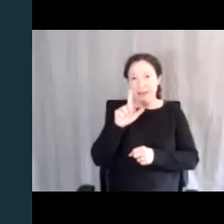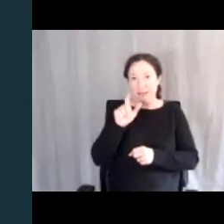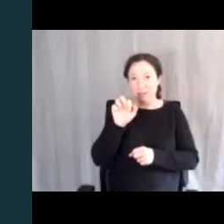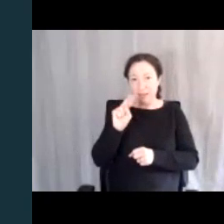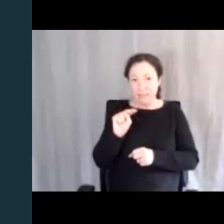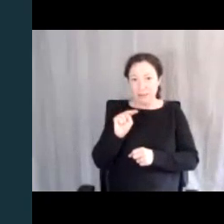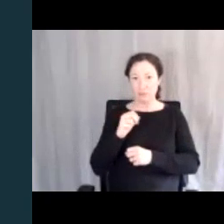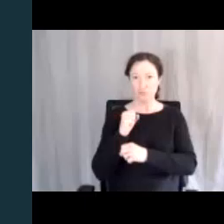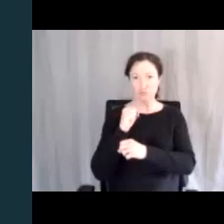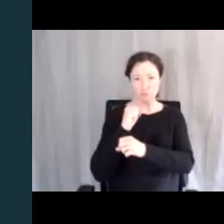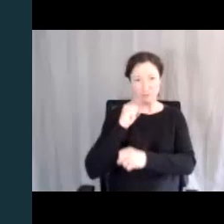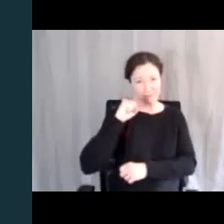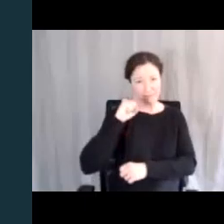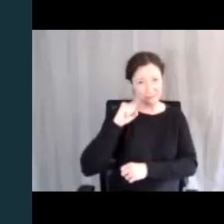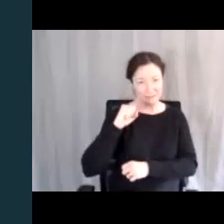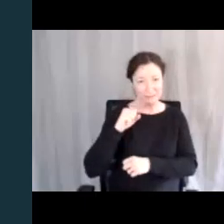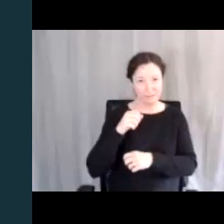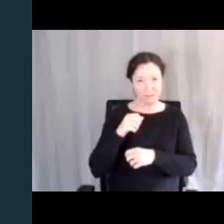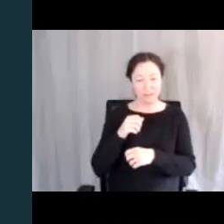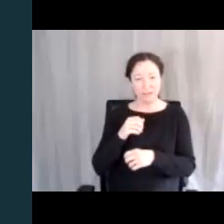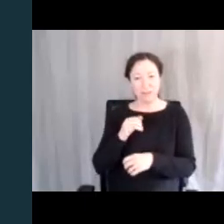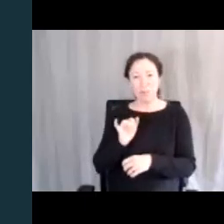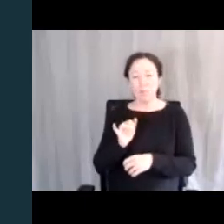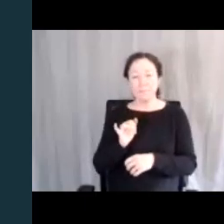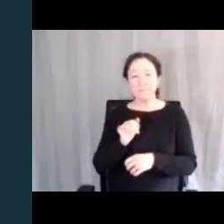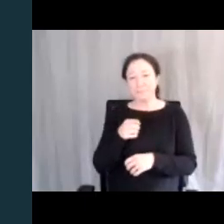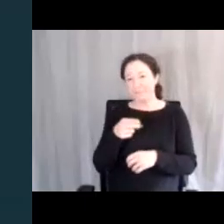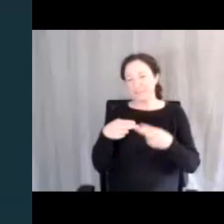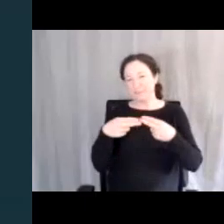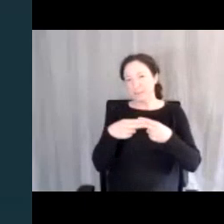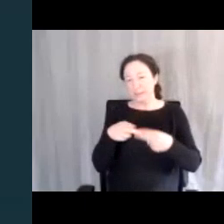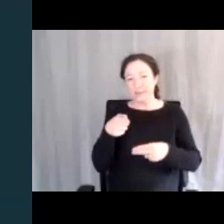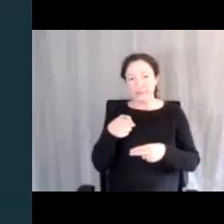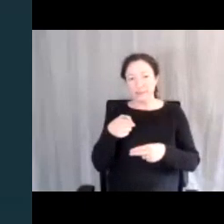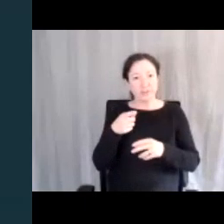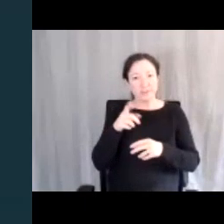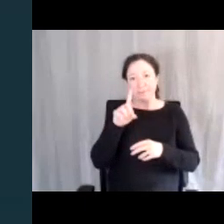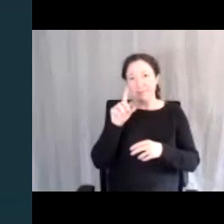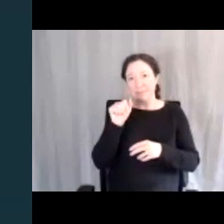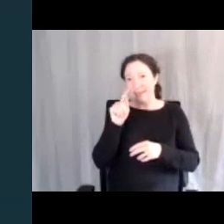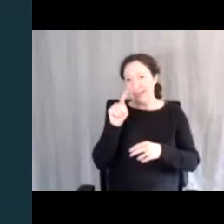So I mean, this, this slide just is just data to support what we're talking about. This intermittent sucrose administration,